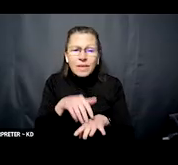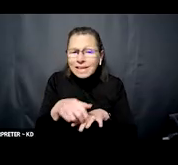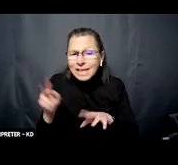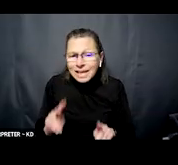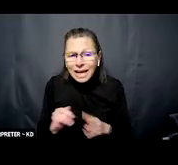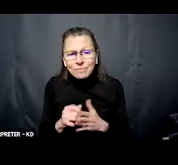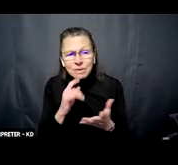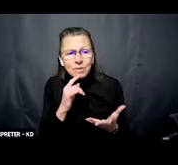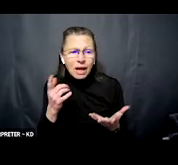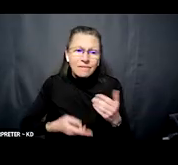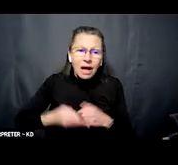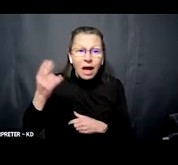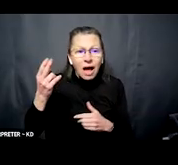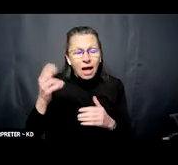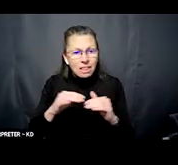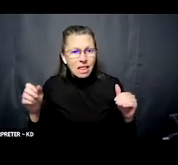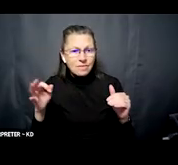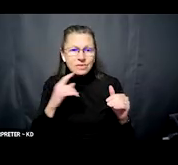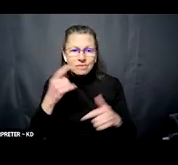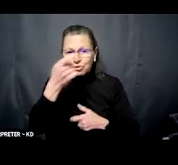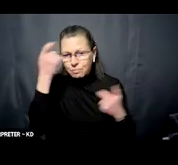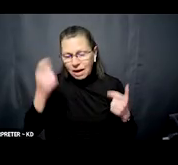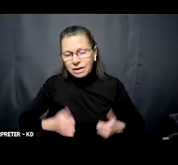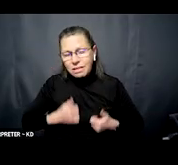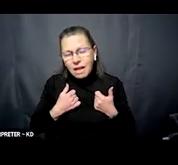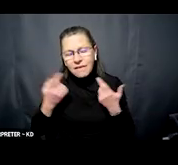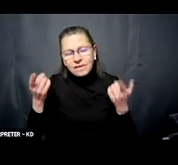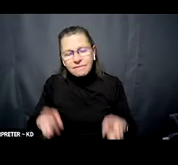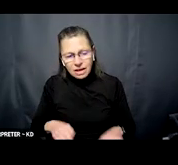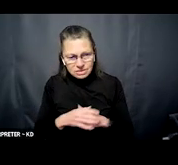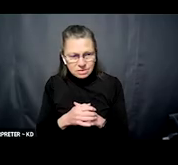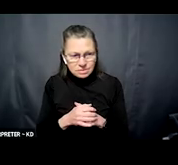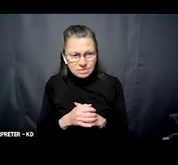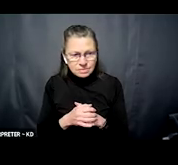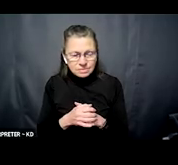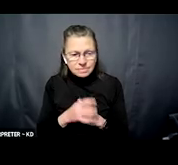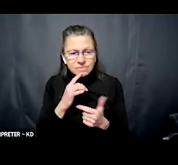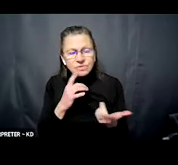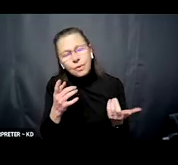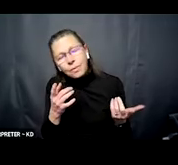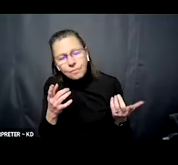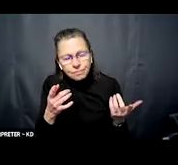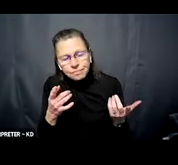traumatic life events. And so really the question that we explored is: For Native Angelenos,